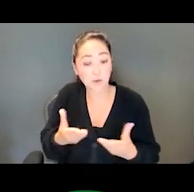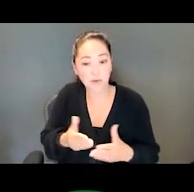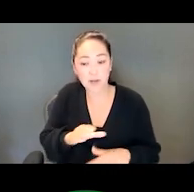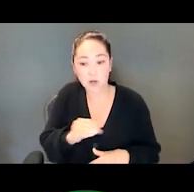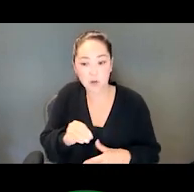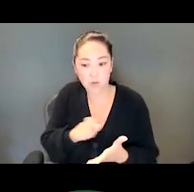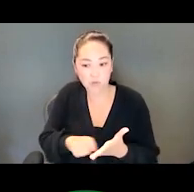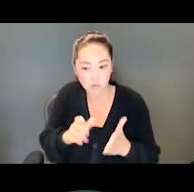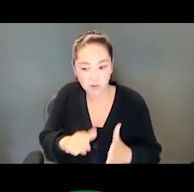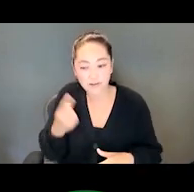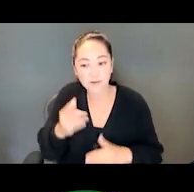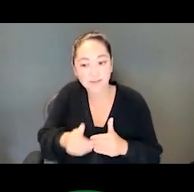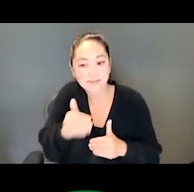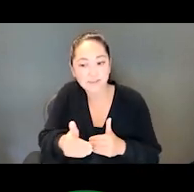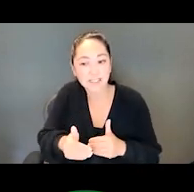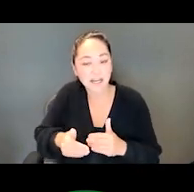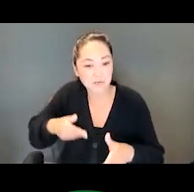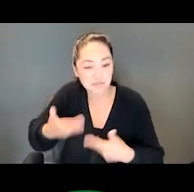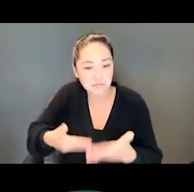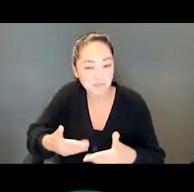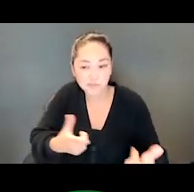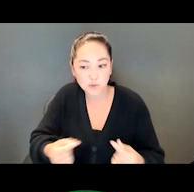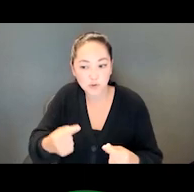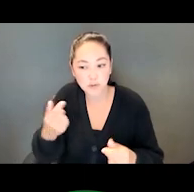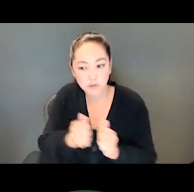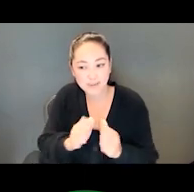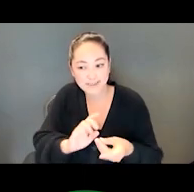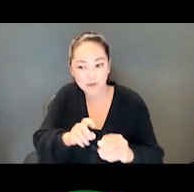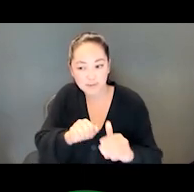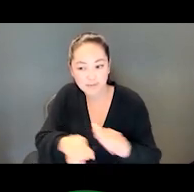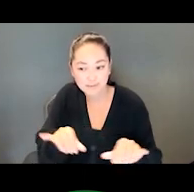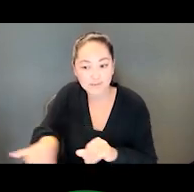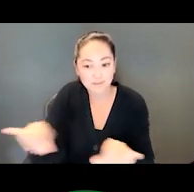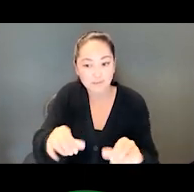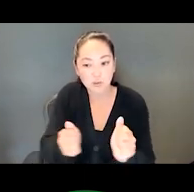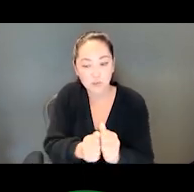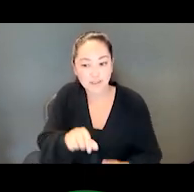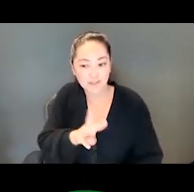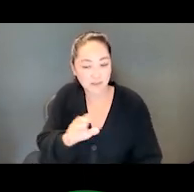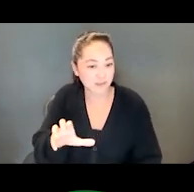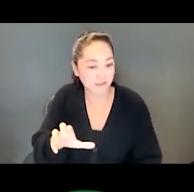And codedign projects at Okad's universities. Inclusive Design Research Center.